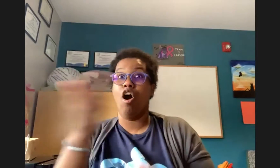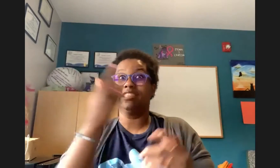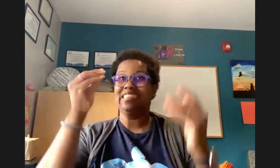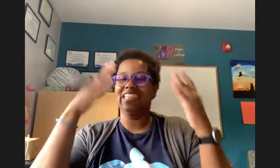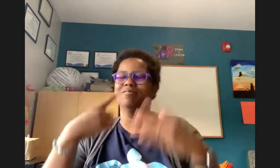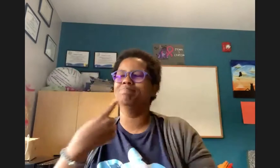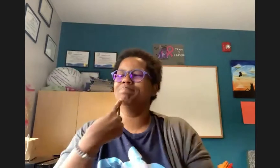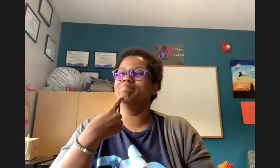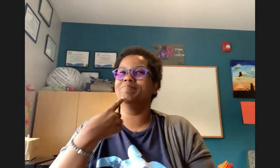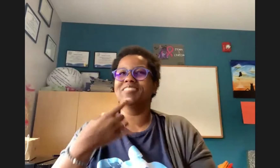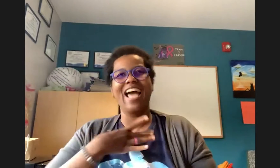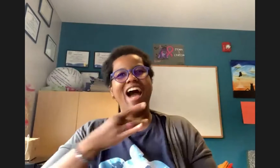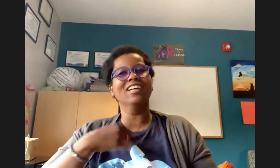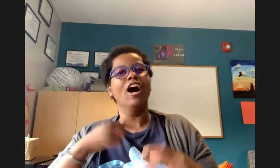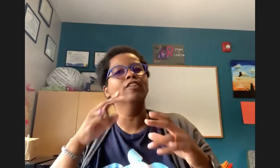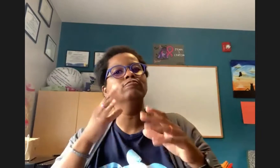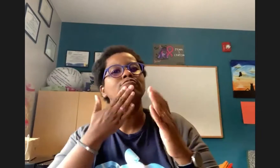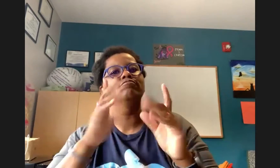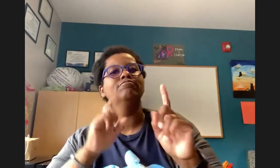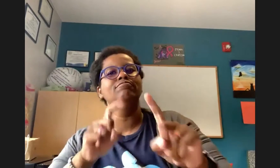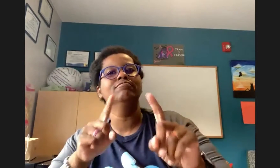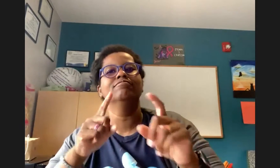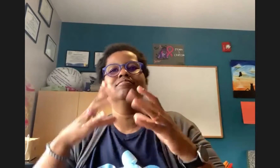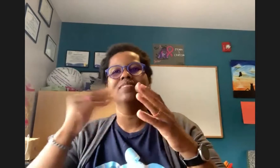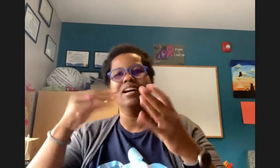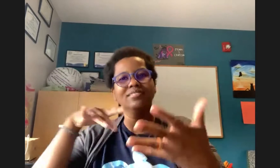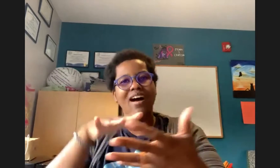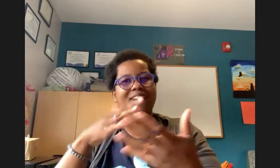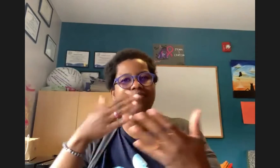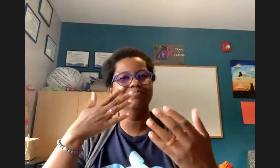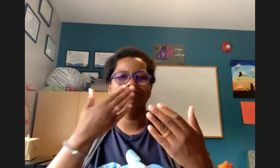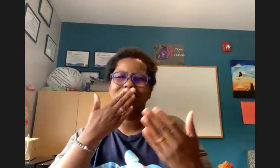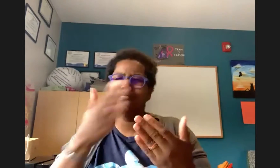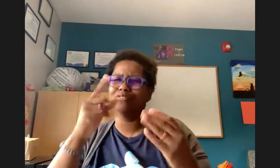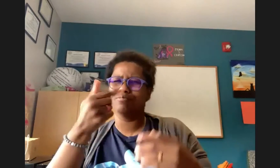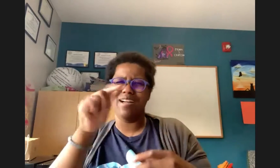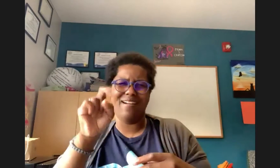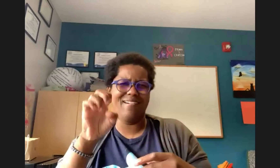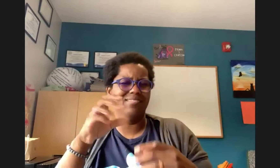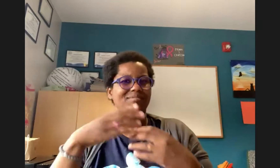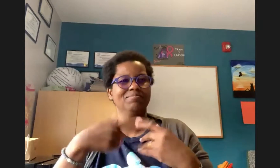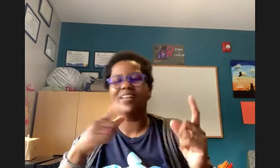And all of the instructors in the program really missed me. I really enjoyed my time with them. I had good grades.